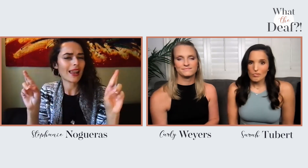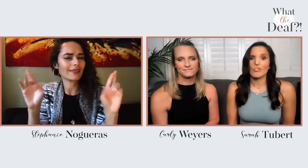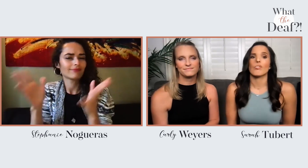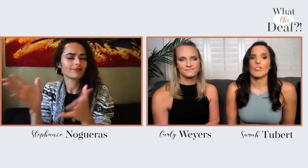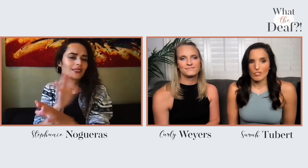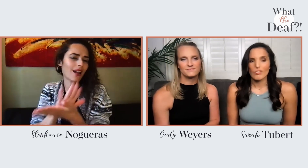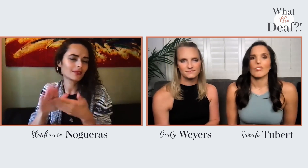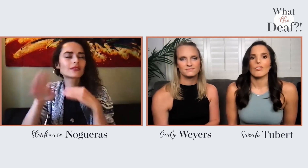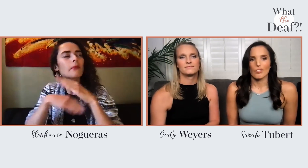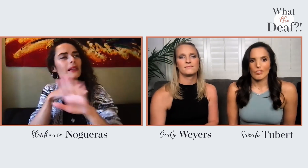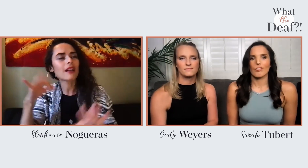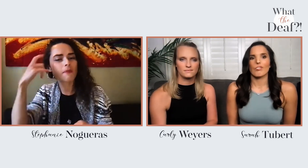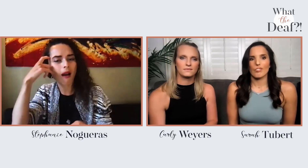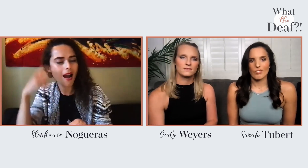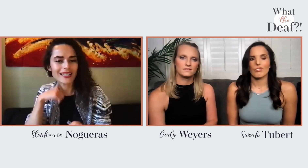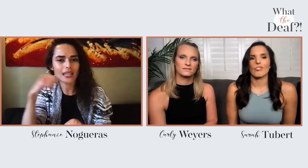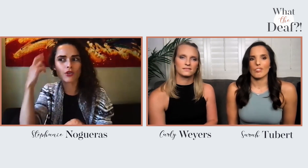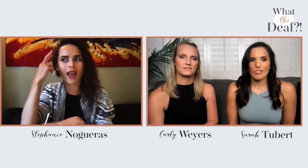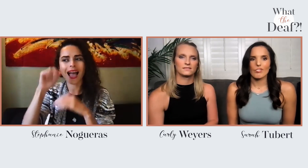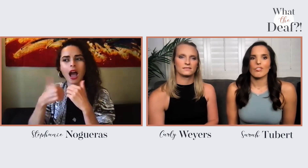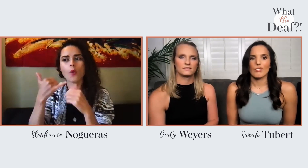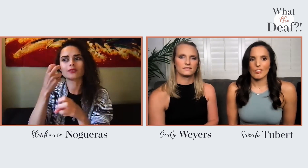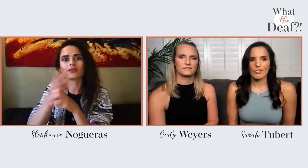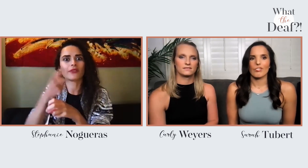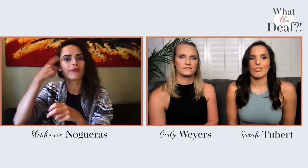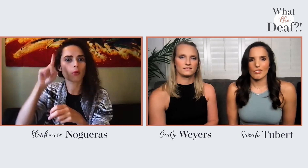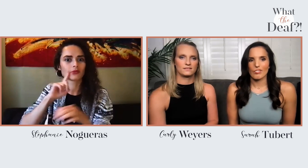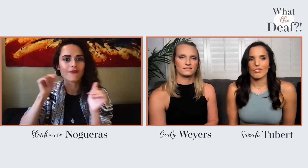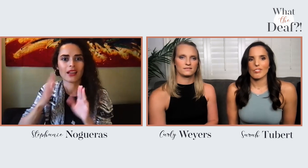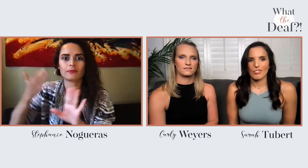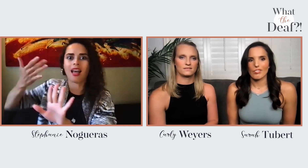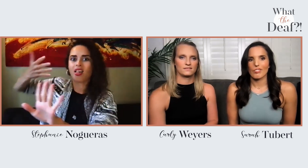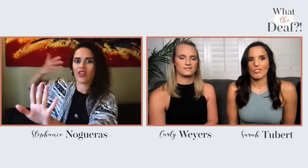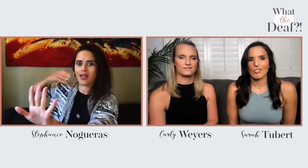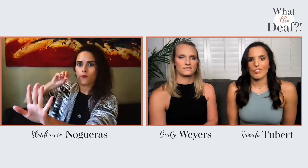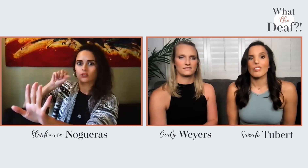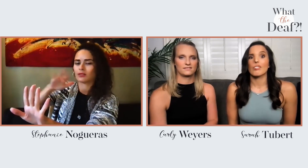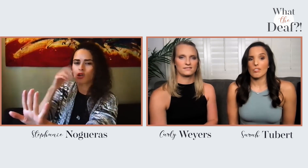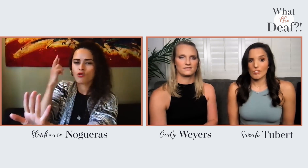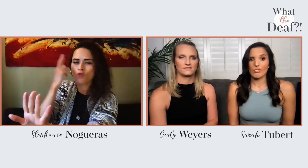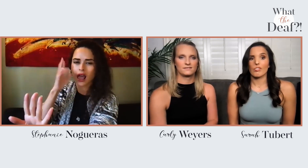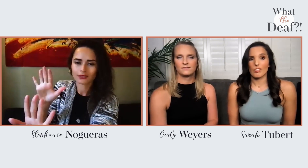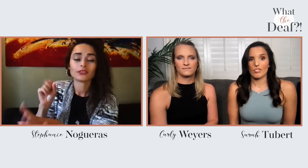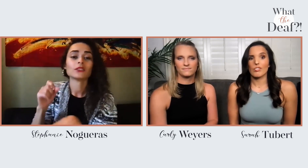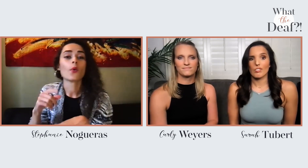It was so great, and I didn't really have to think about how tough it must be for deaf people in the past, like in Hollywood, right?